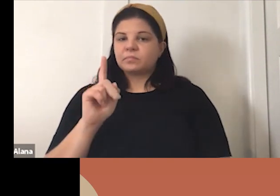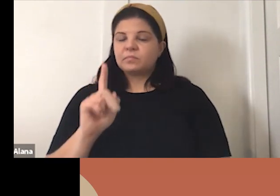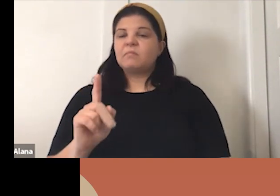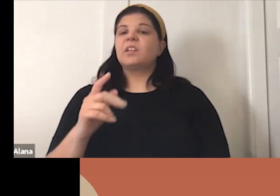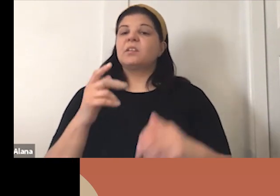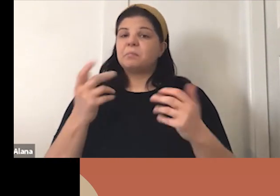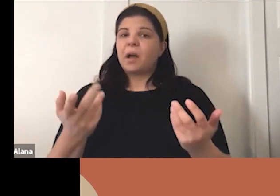to it.